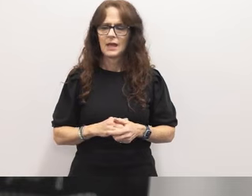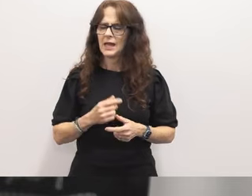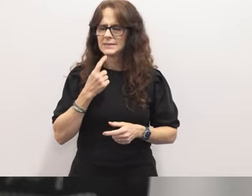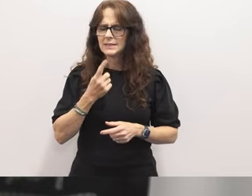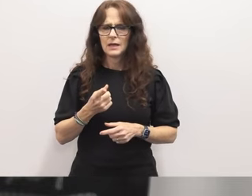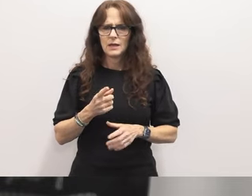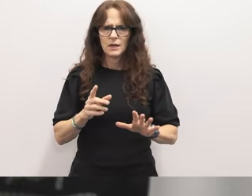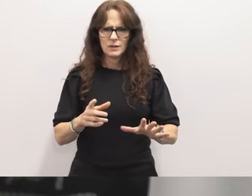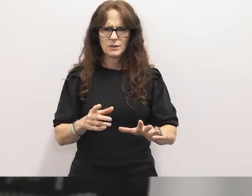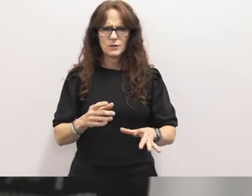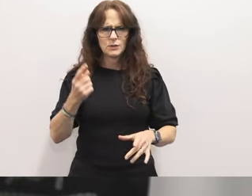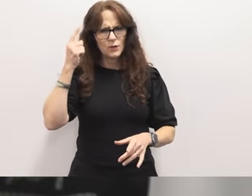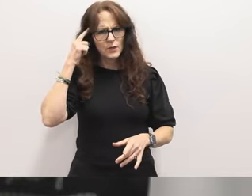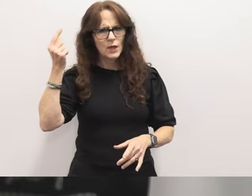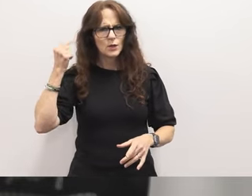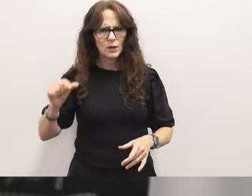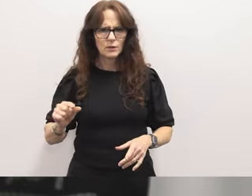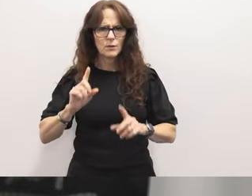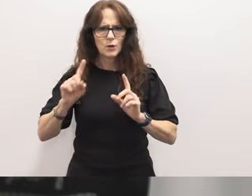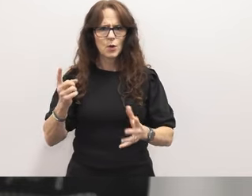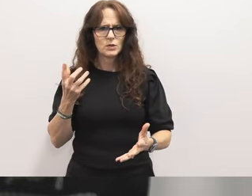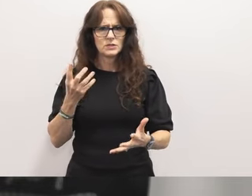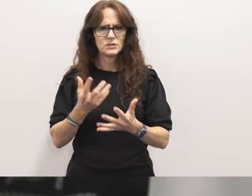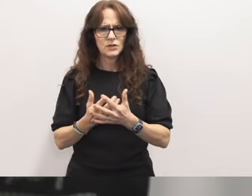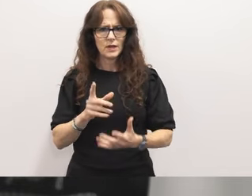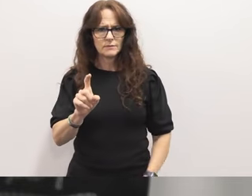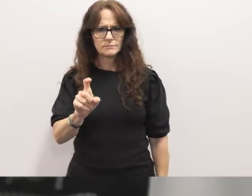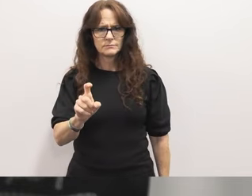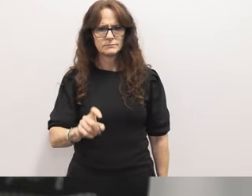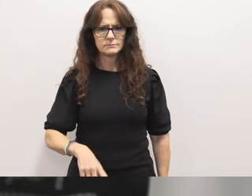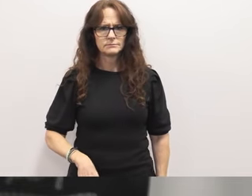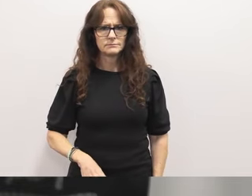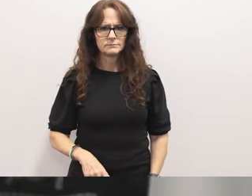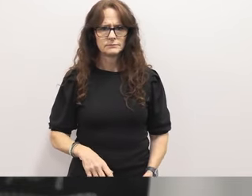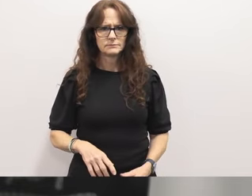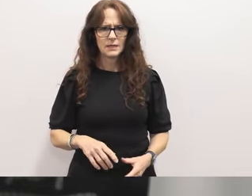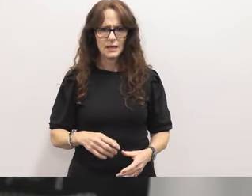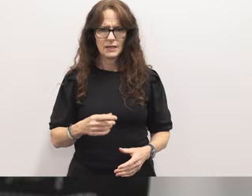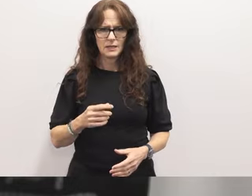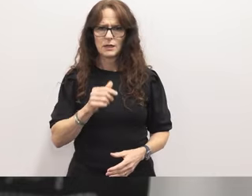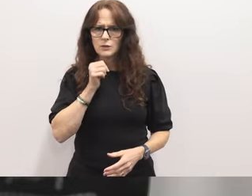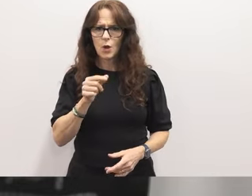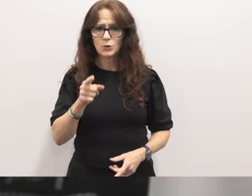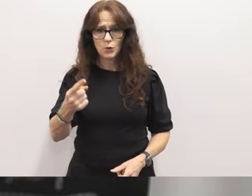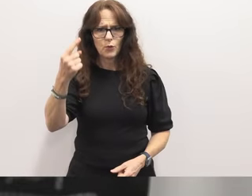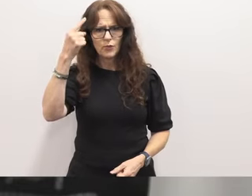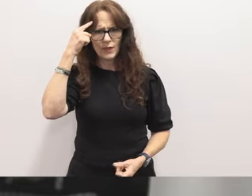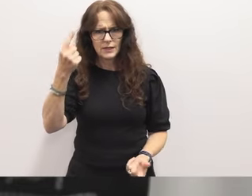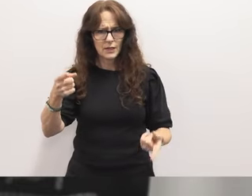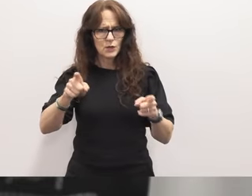"Don't you think Goldilocks should go to jail?" And I skewed it that way. Like, don't you think like you agree with me, right?